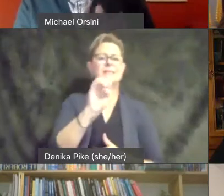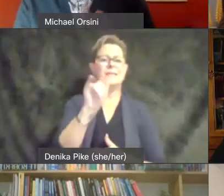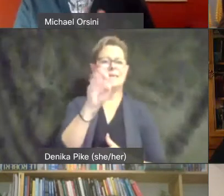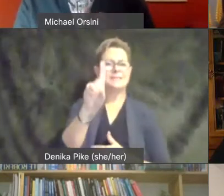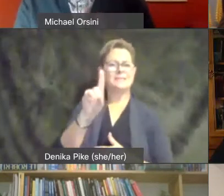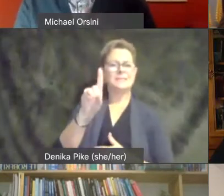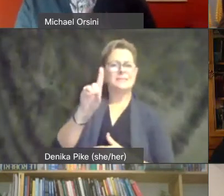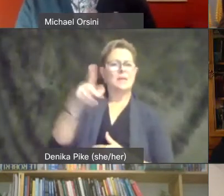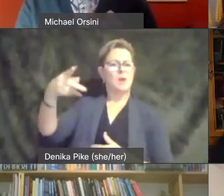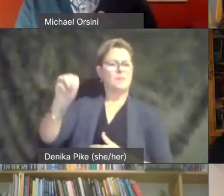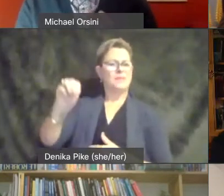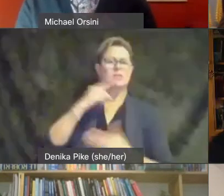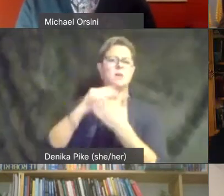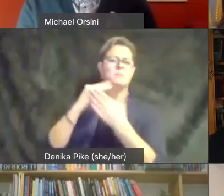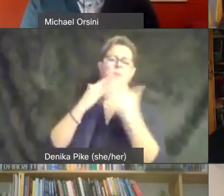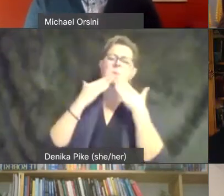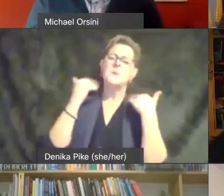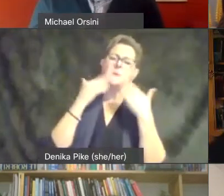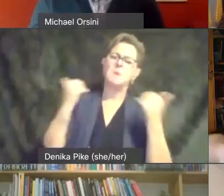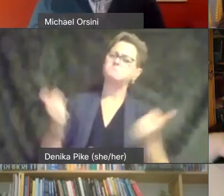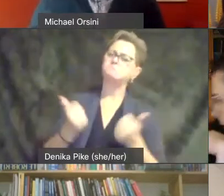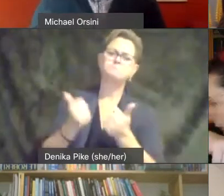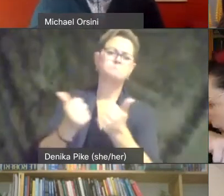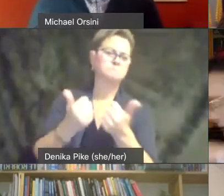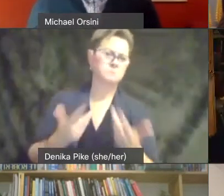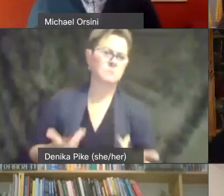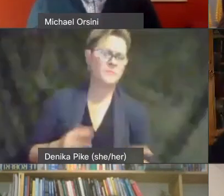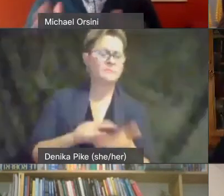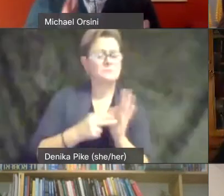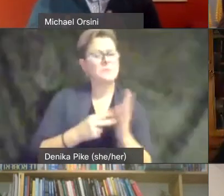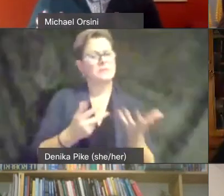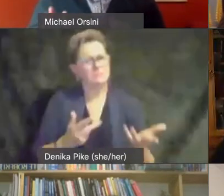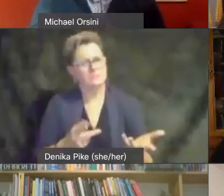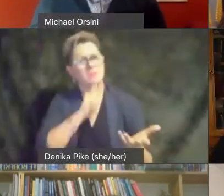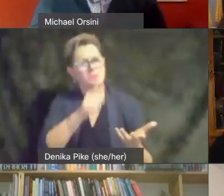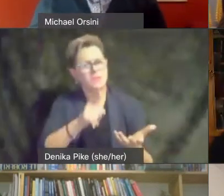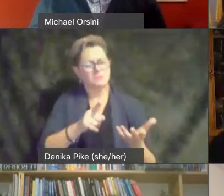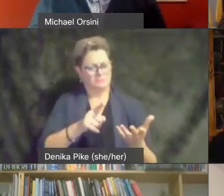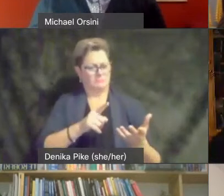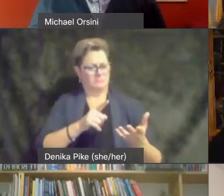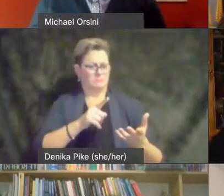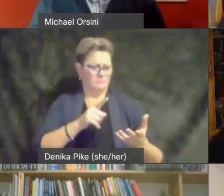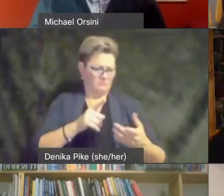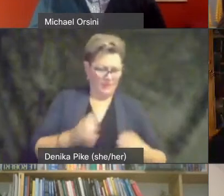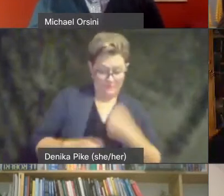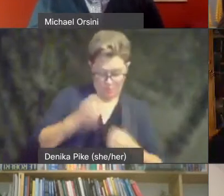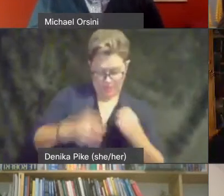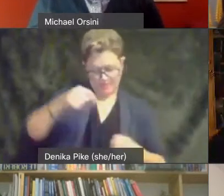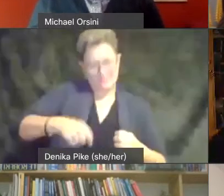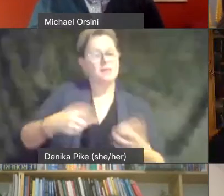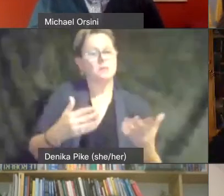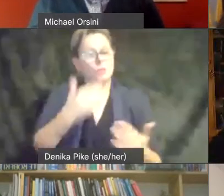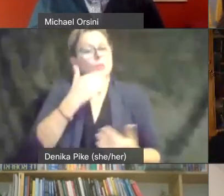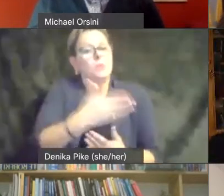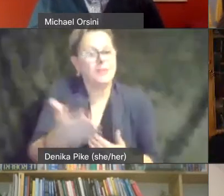I think when 1 has to also push back against the idea that it's inherently good. Right? So so that's where I would start. And I guess the other thing that last thing I'd say Corey is the.